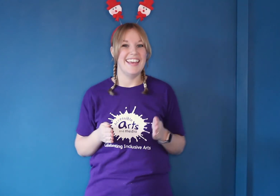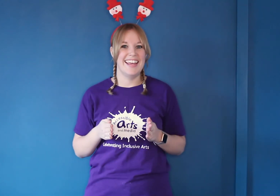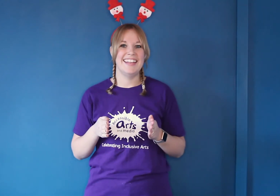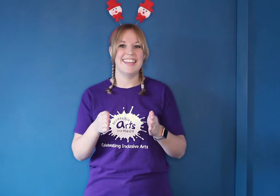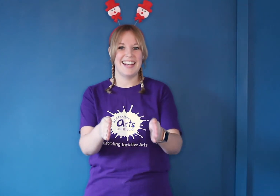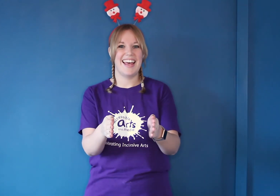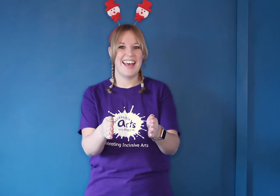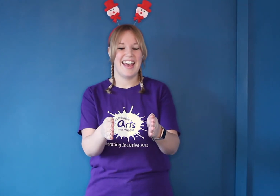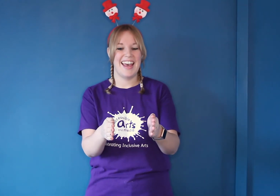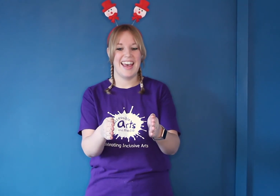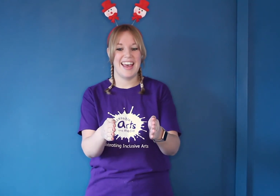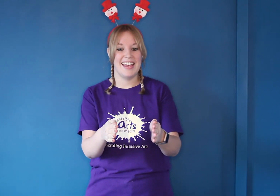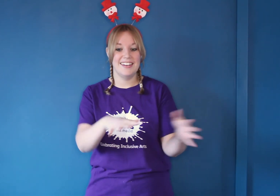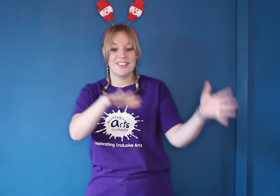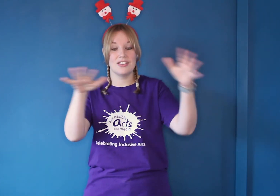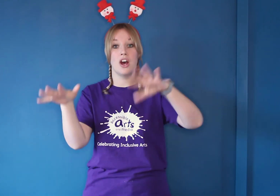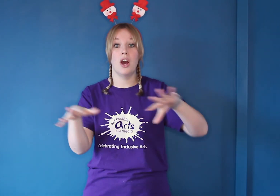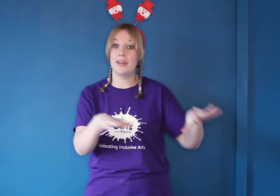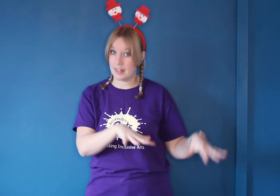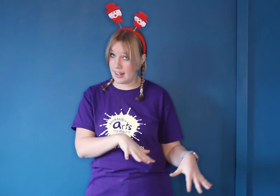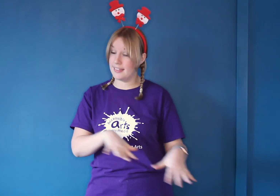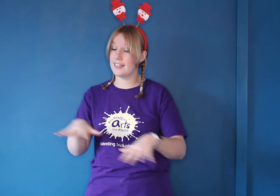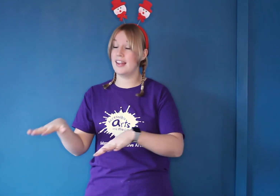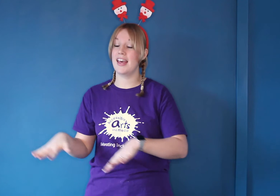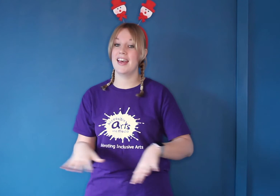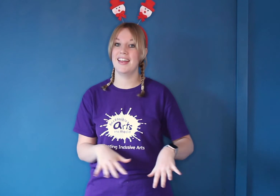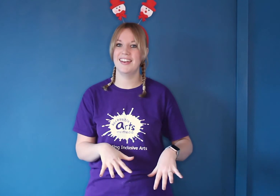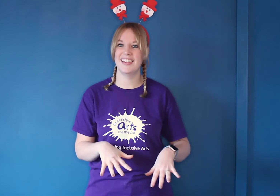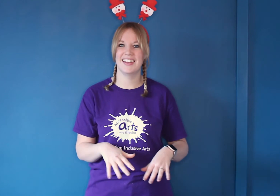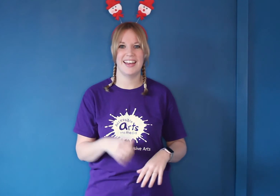In the lane, snow is glistening.